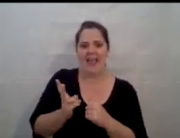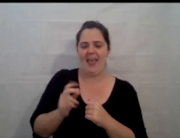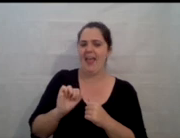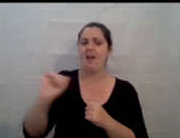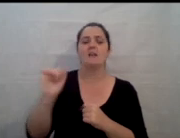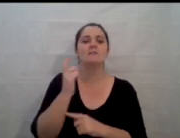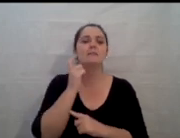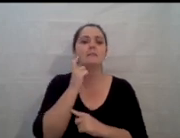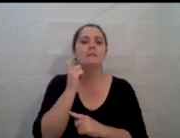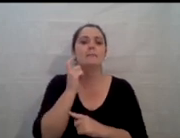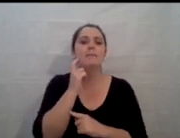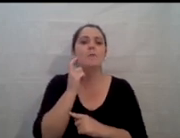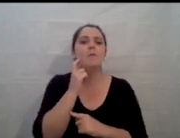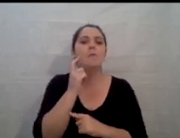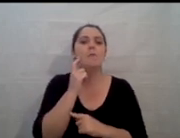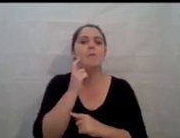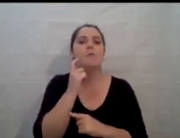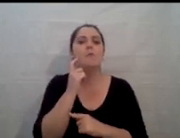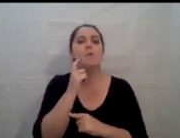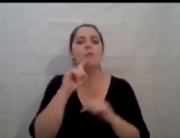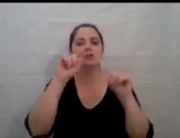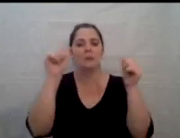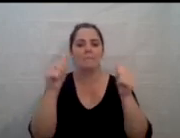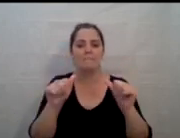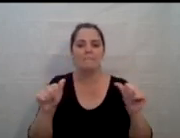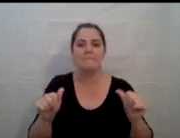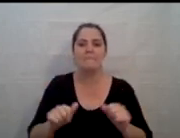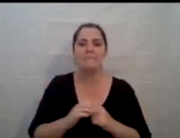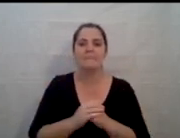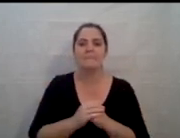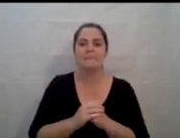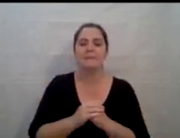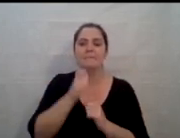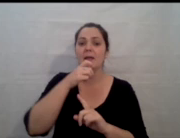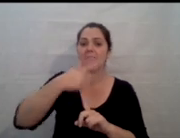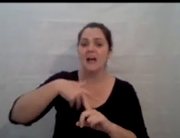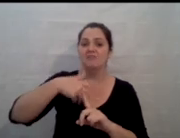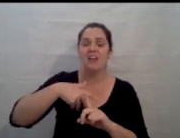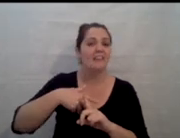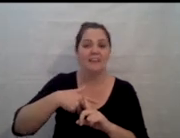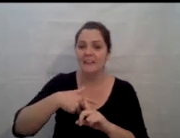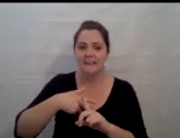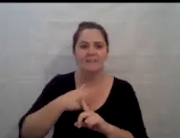Very very simple stark figure on a blank background with that beautiful refined edge.